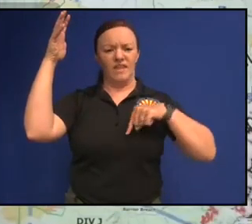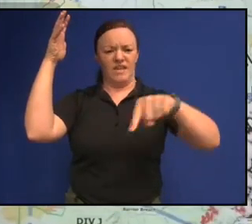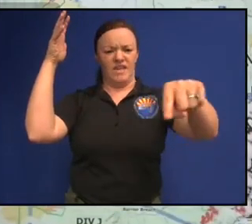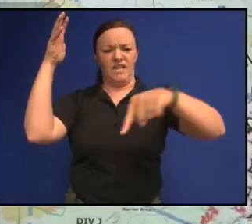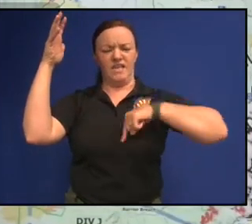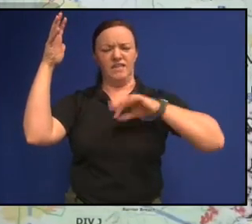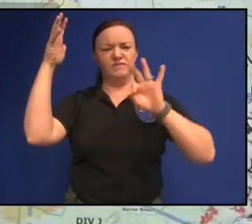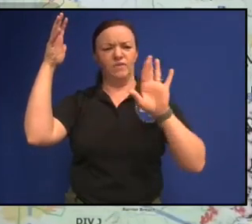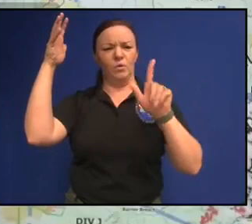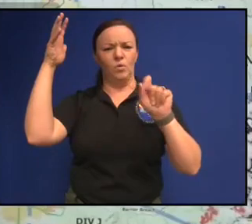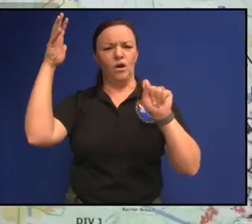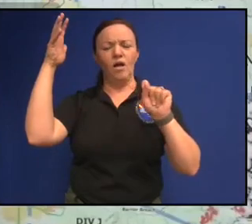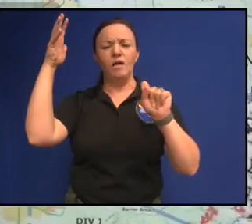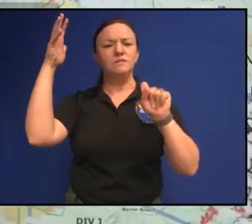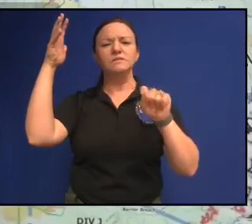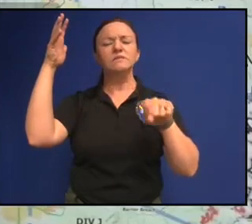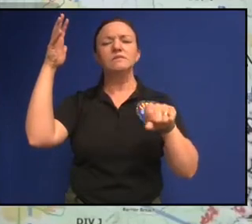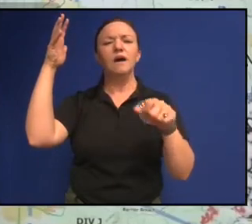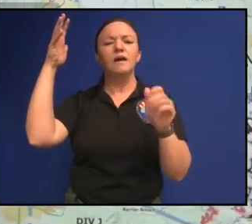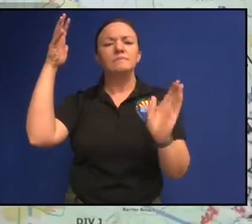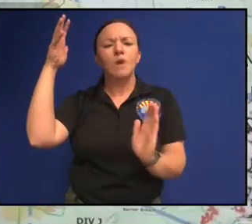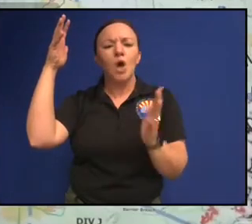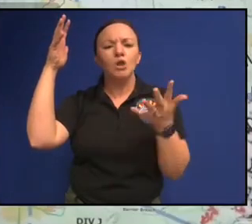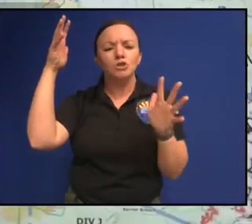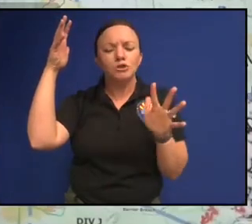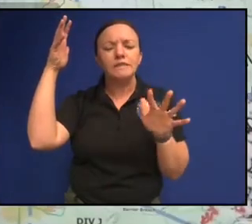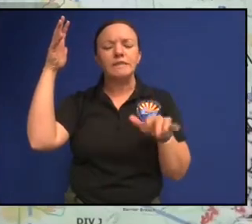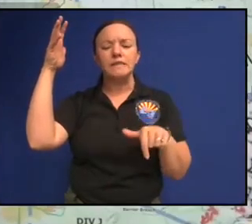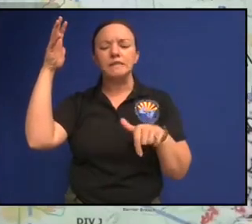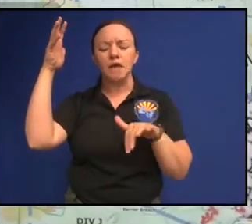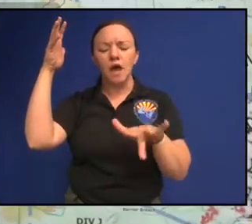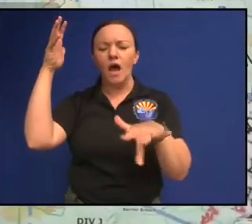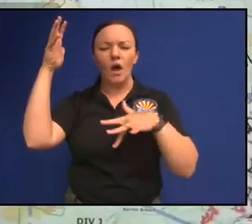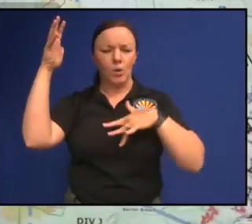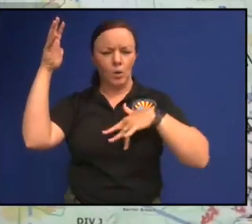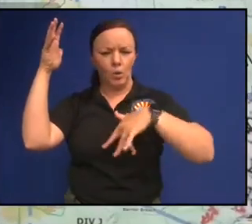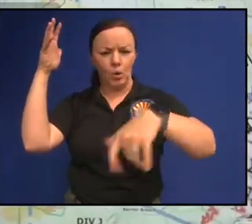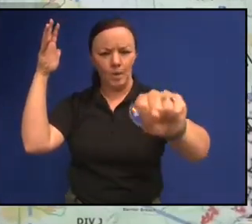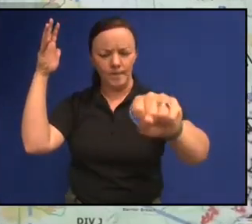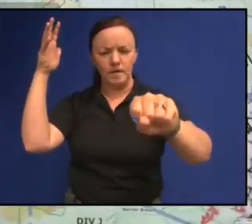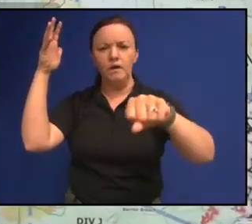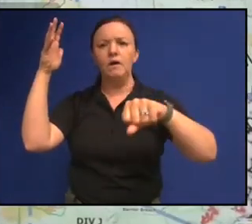YOU ARE REMOVING INTERLOCKING CANOPY, THE DENSE INTERLOCKING CANOPIES THAT PROMOTE SPOTTING BEHAVIOR.